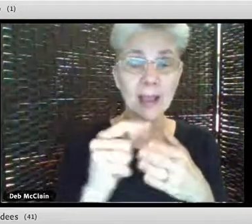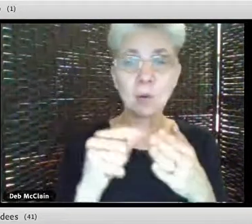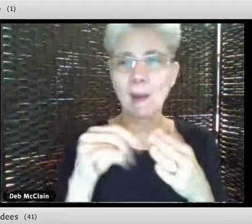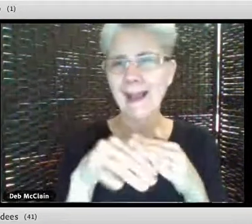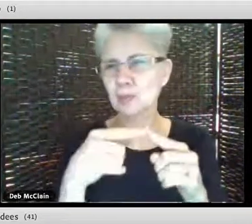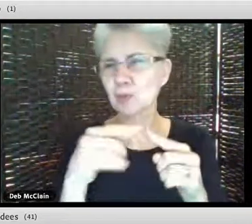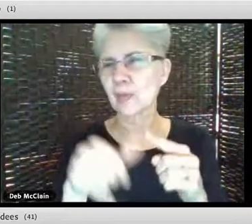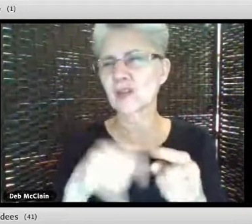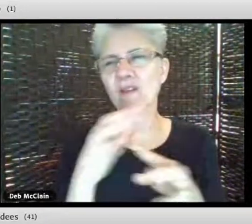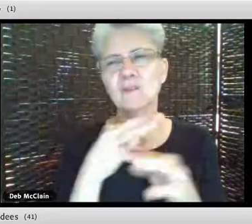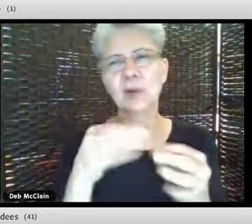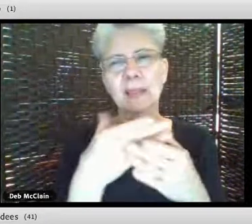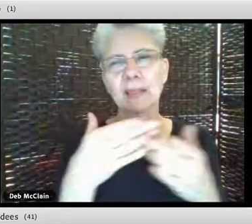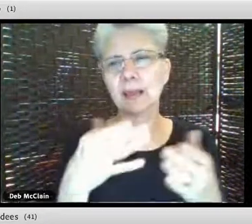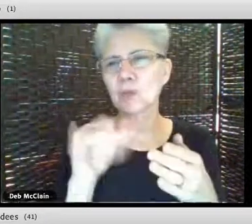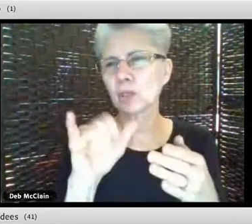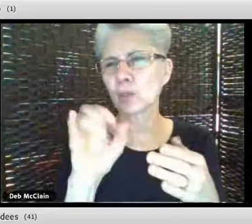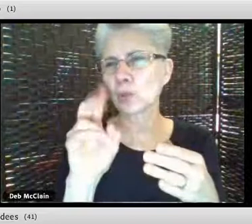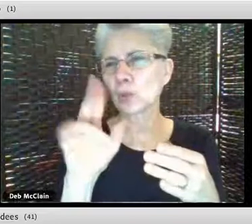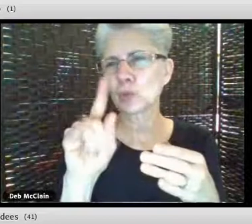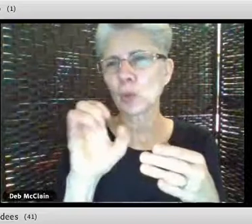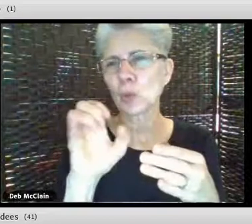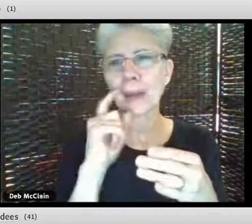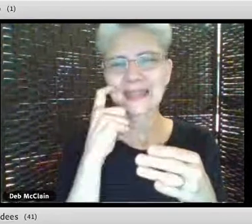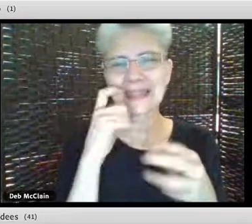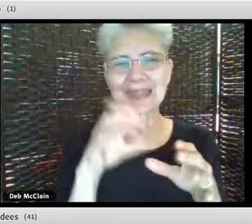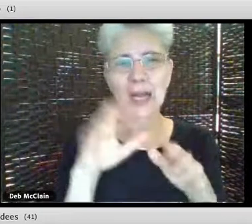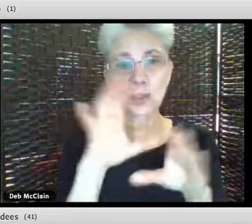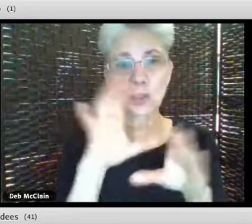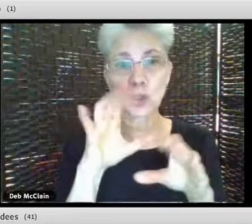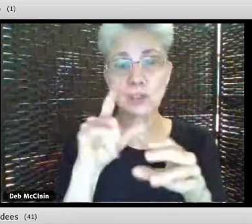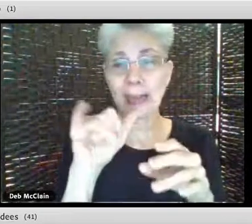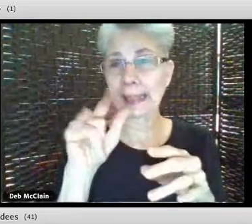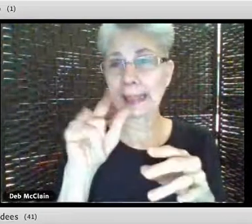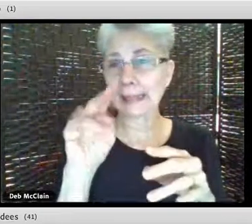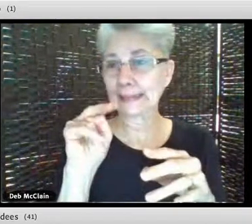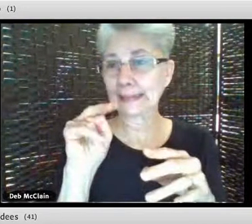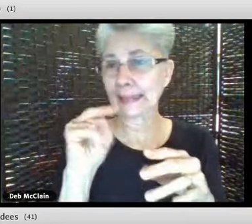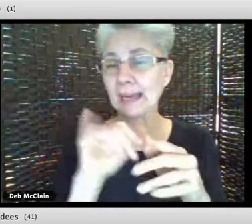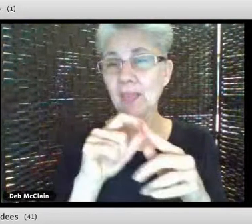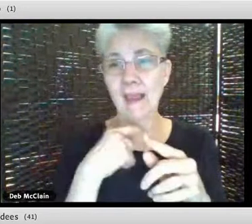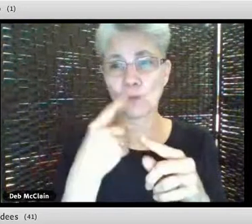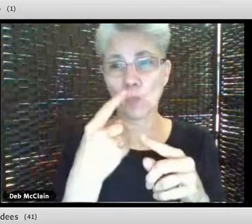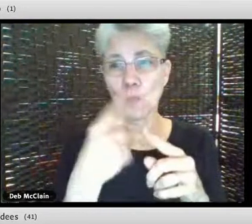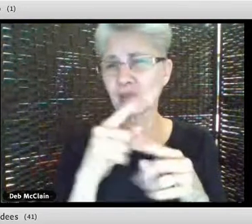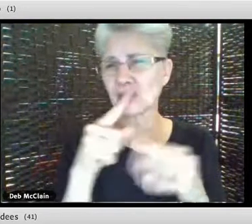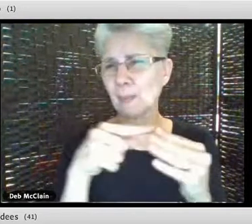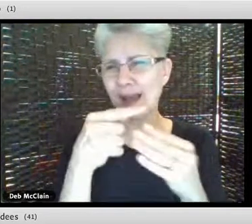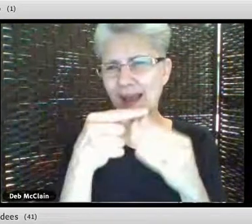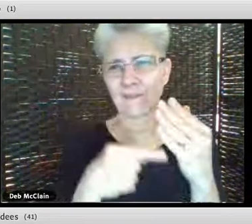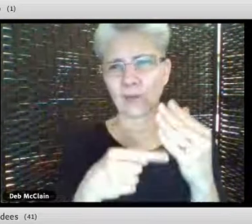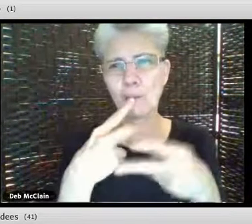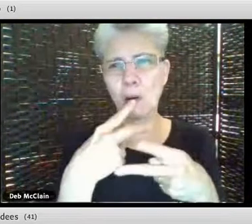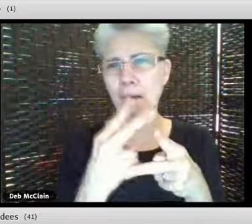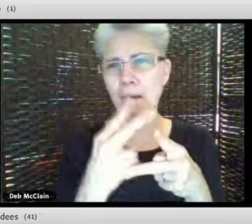If you have access to that or a Lynda account, again, there's a ton of free stuff in YouTube, but it just did a search on LinkedIn